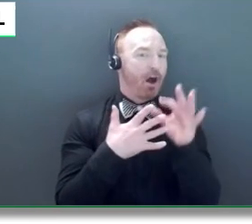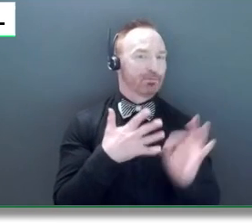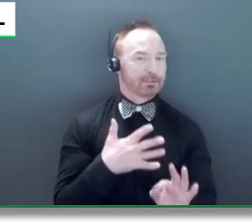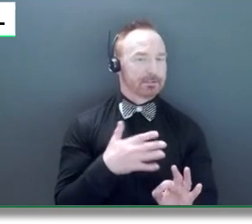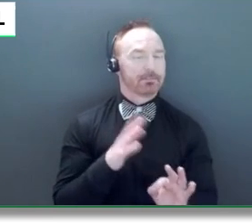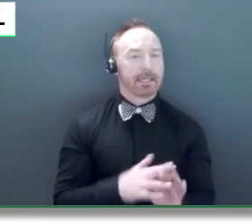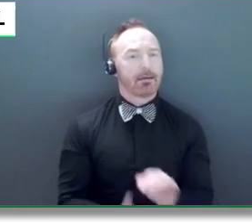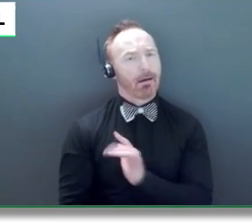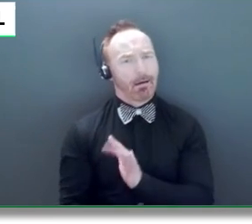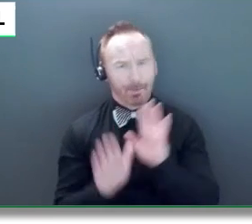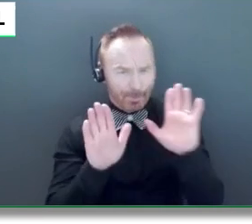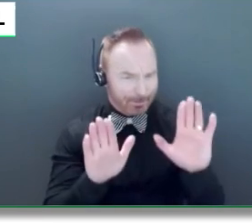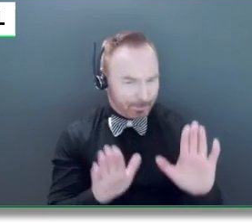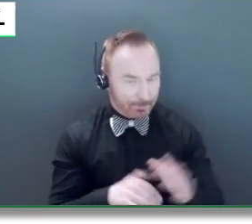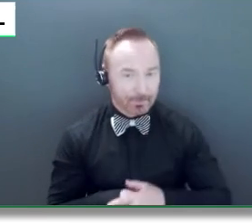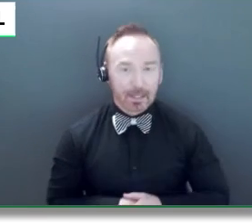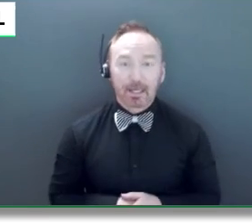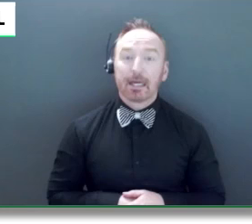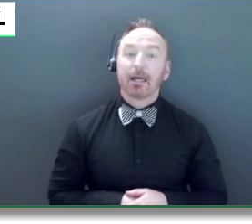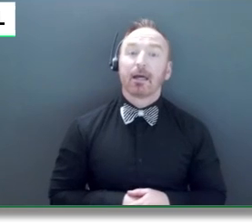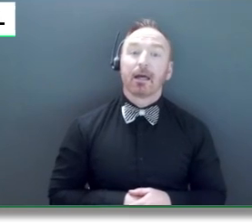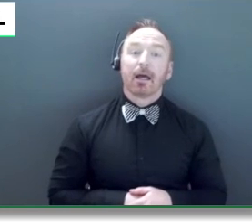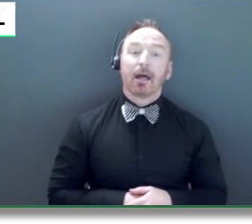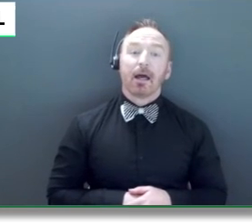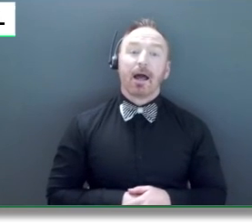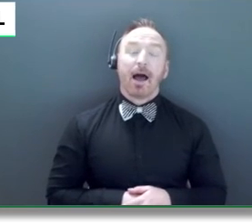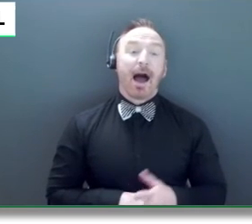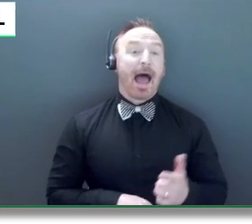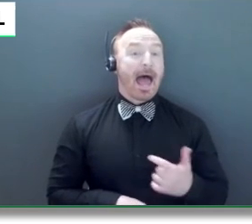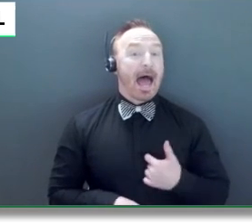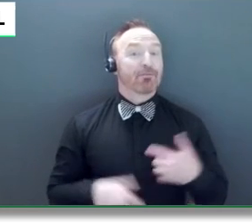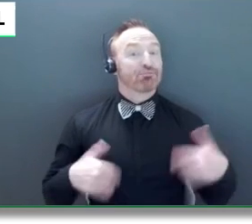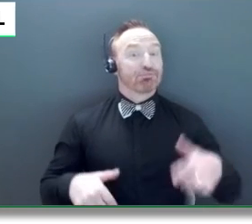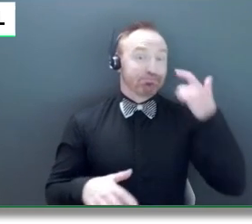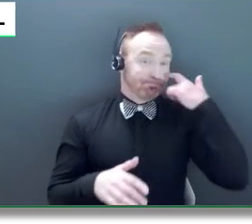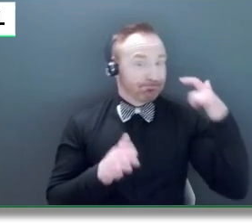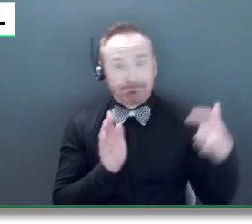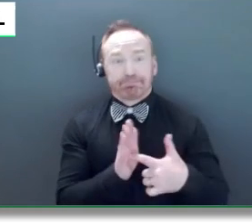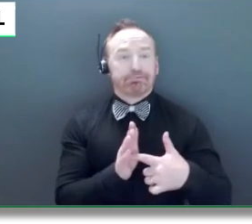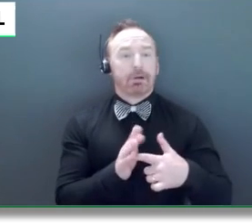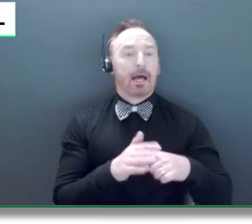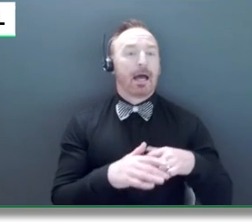I have to give a massive shout out to um Alberta Parks and for their investment